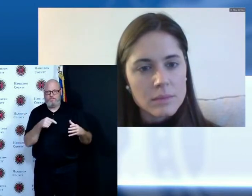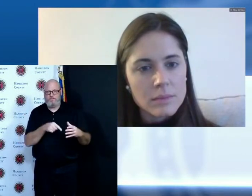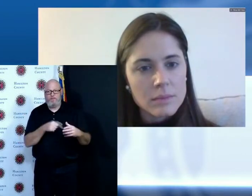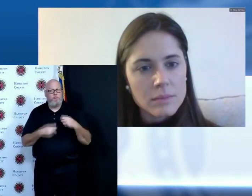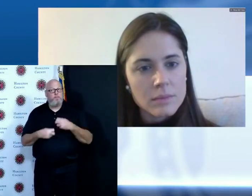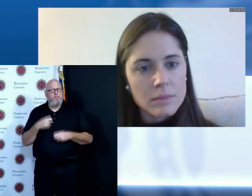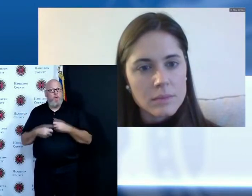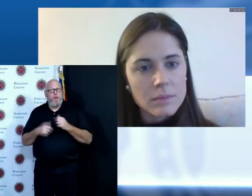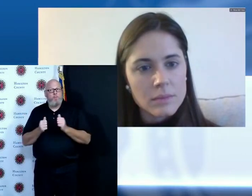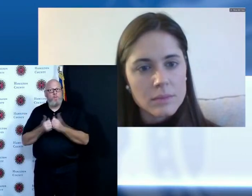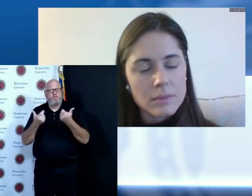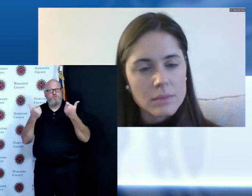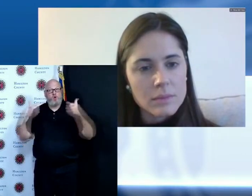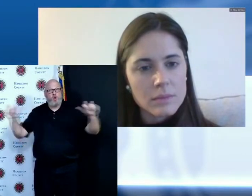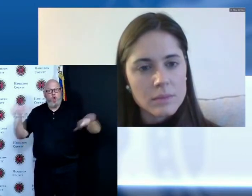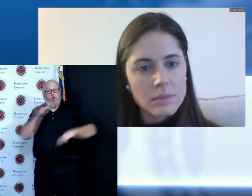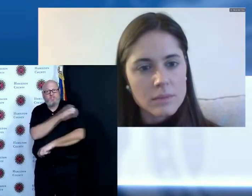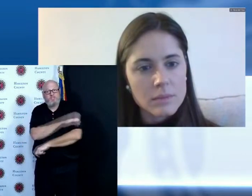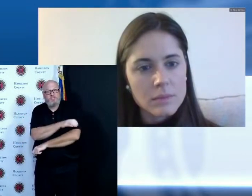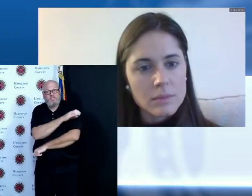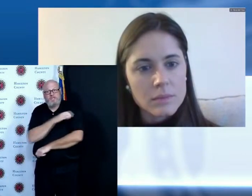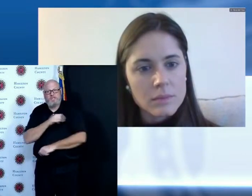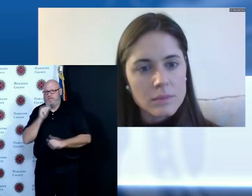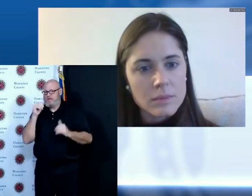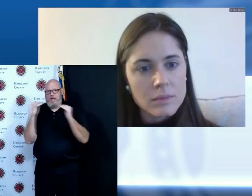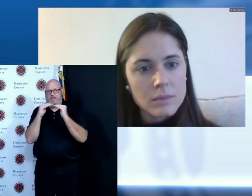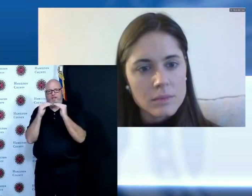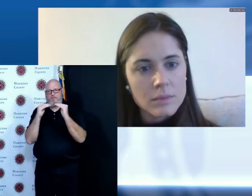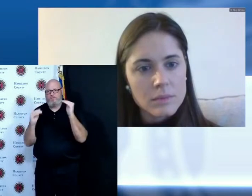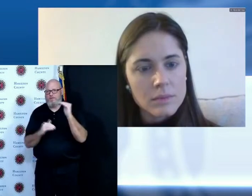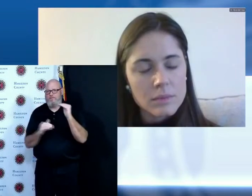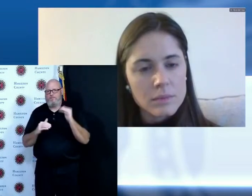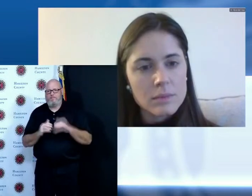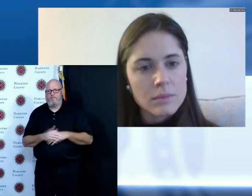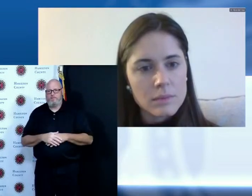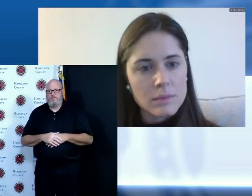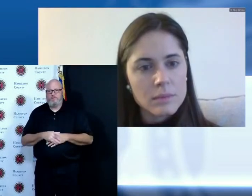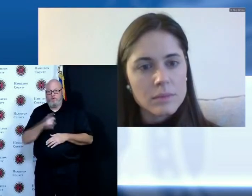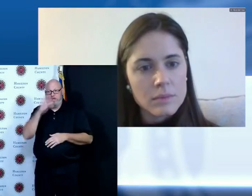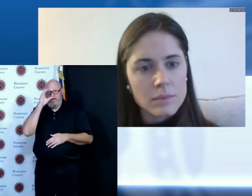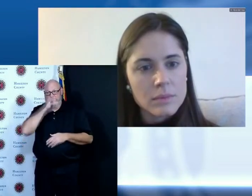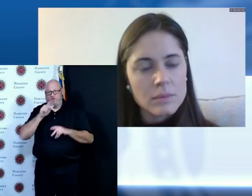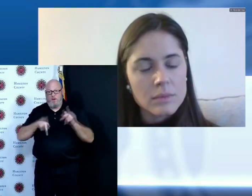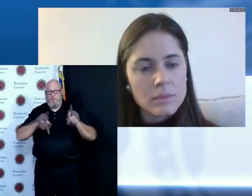and how that's factoring into planning right now so at this point and like at every moment in